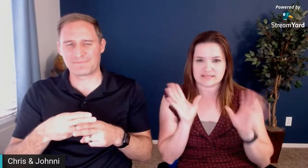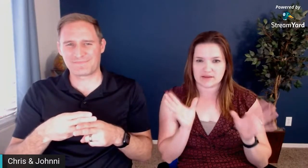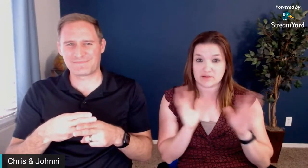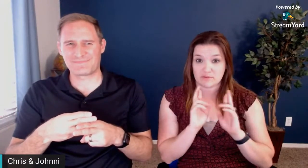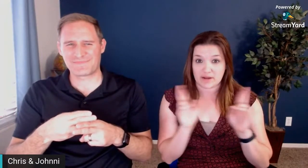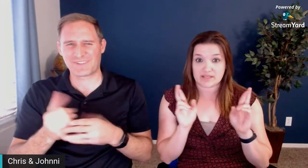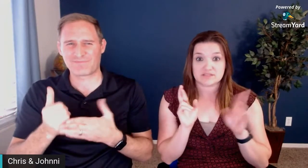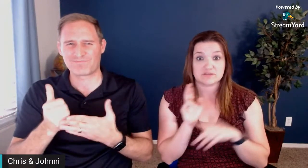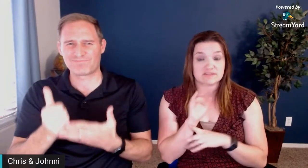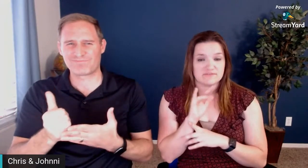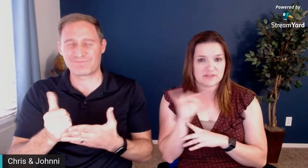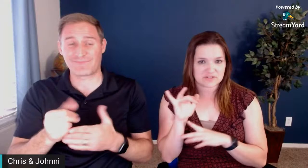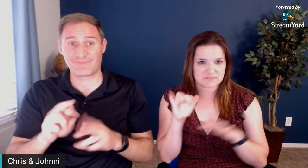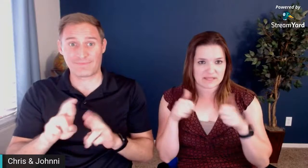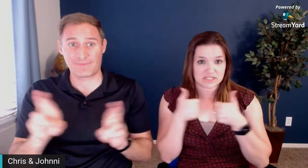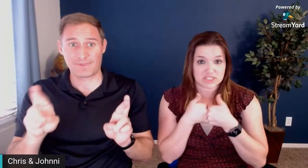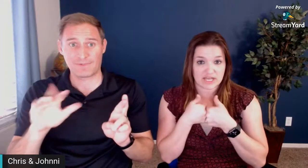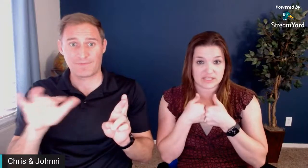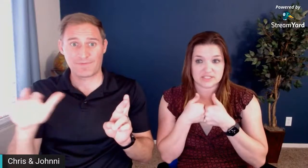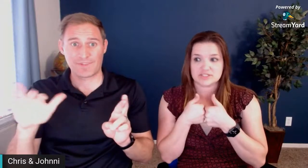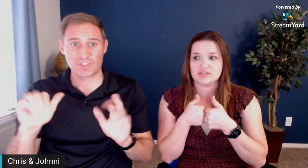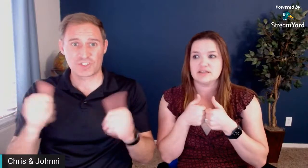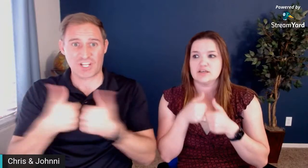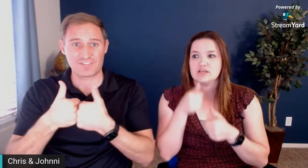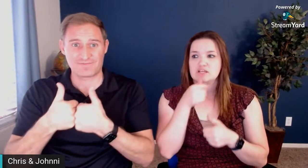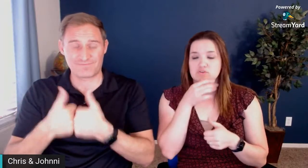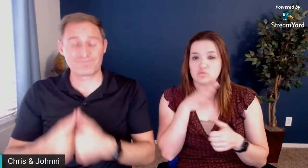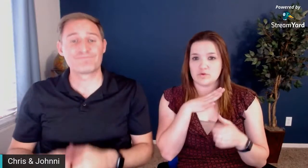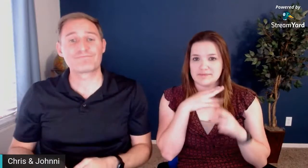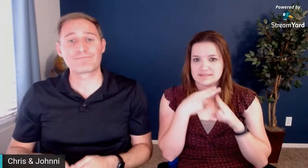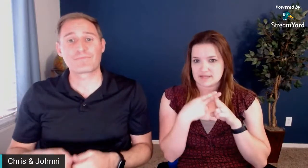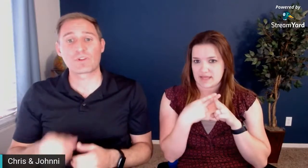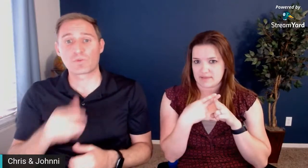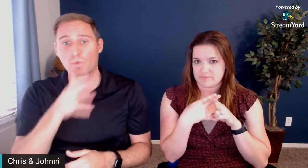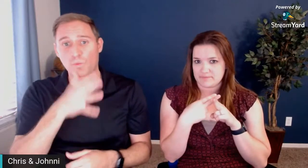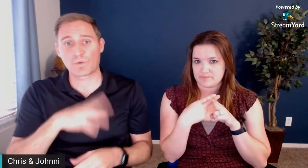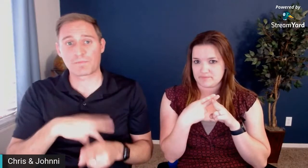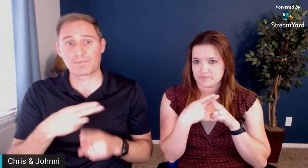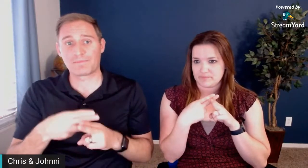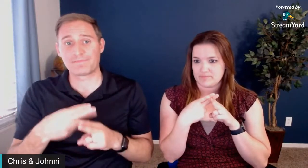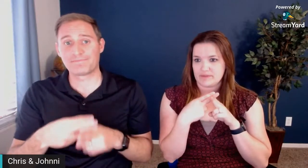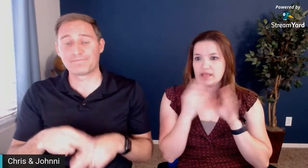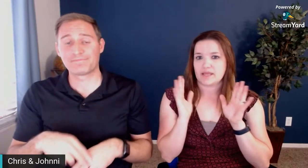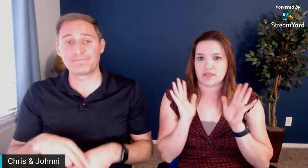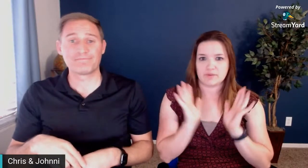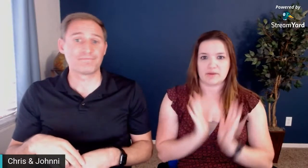out here we're ready so it's the fingerspelling challenge it's a woman's name here we go